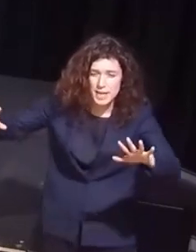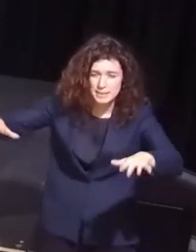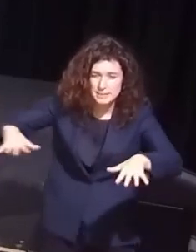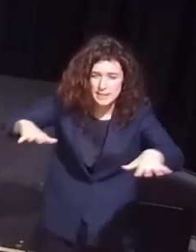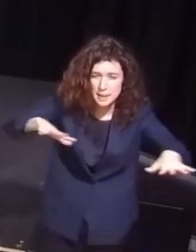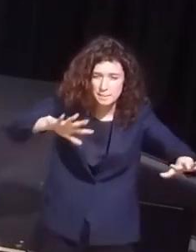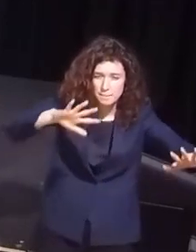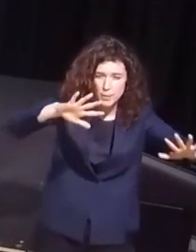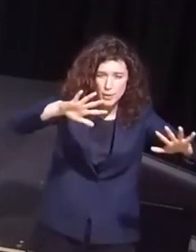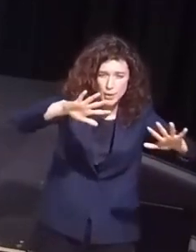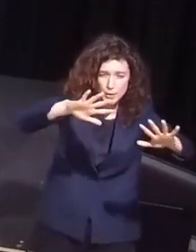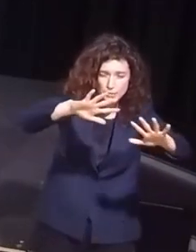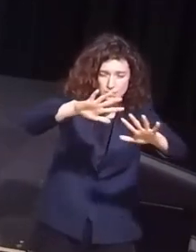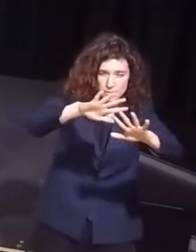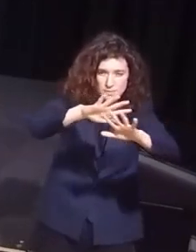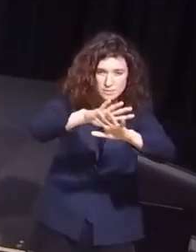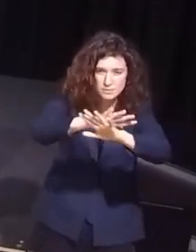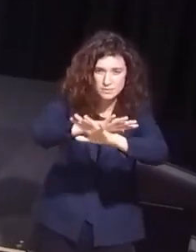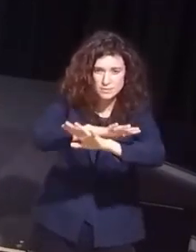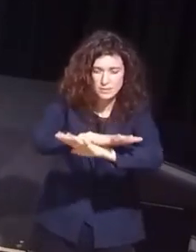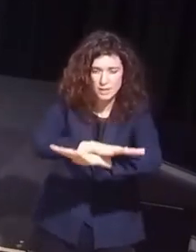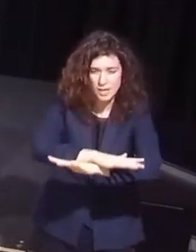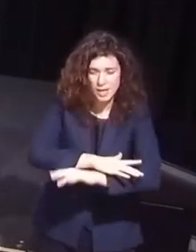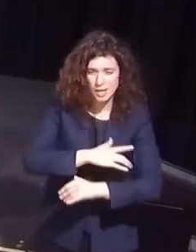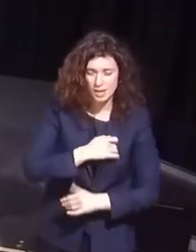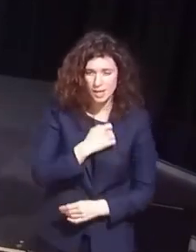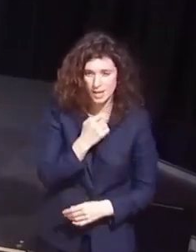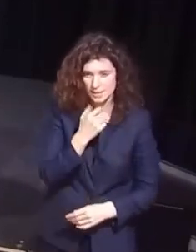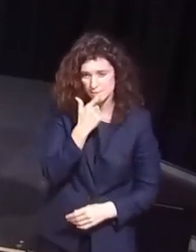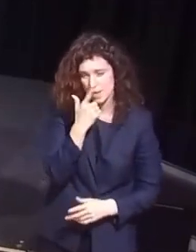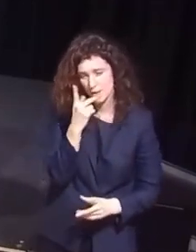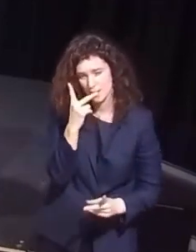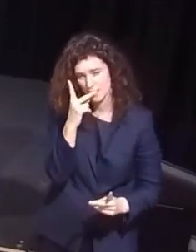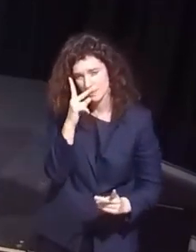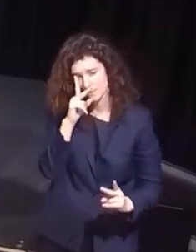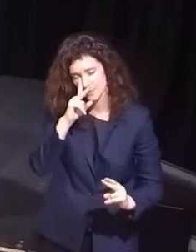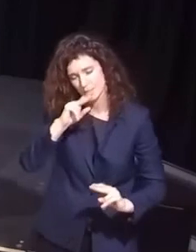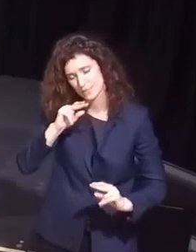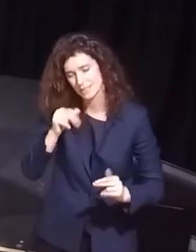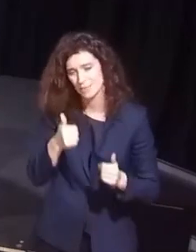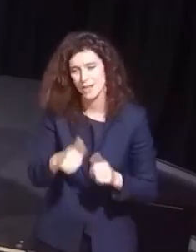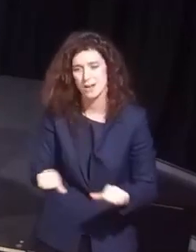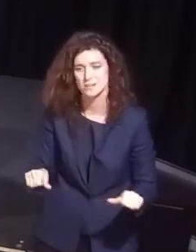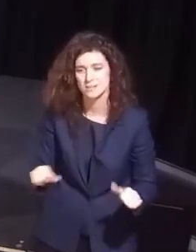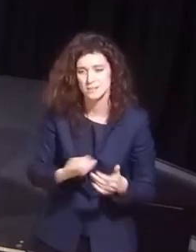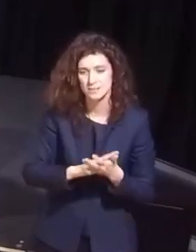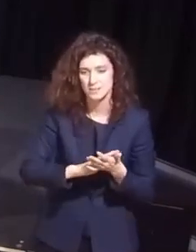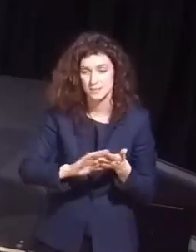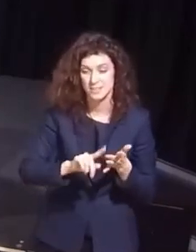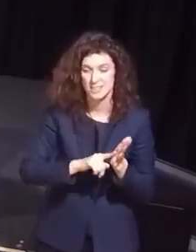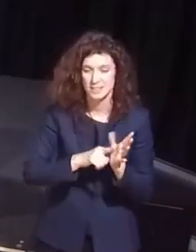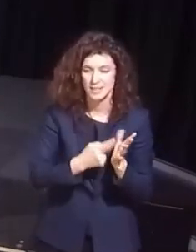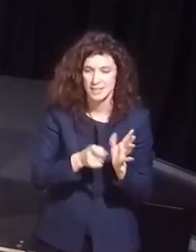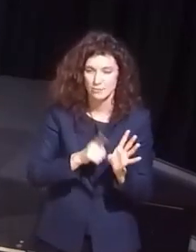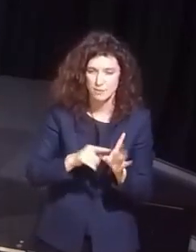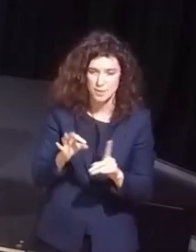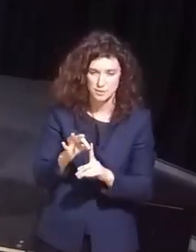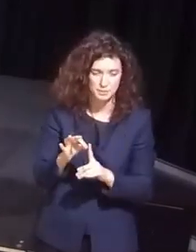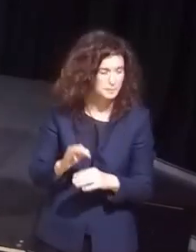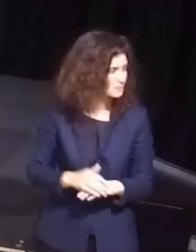light fades fast. I smile, and fall asleep at last." Hilary Pole. That's it.